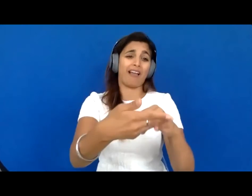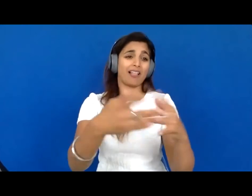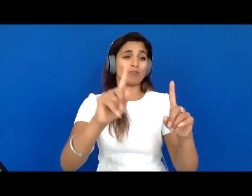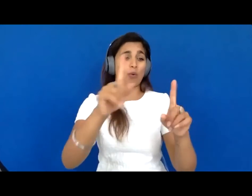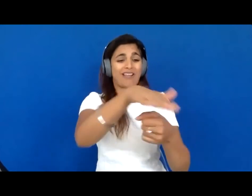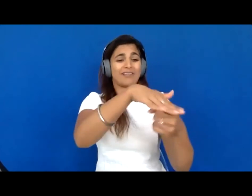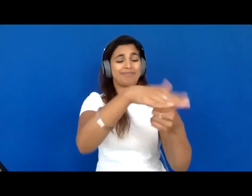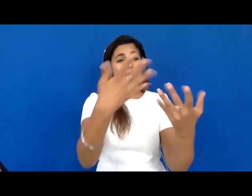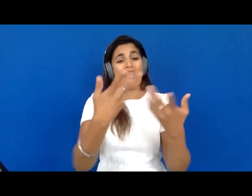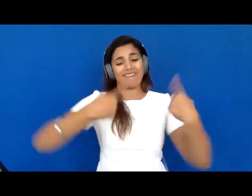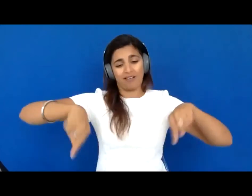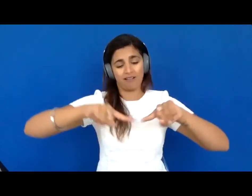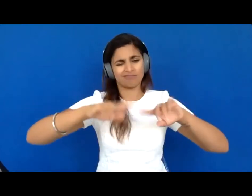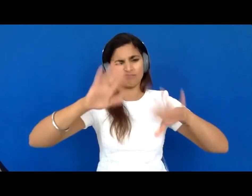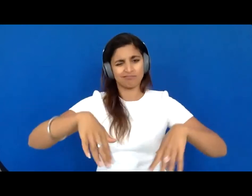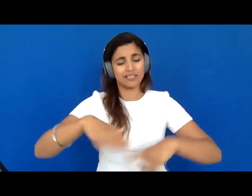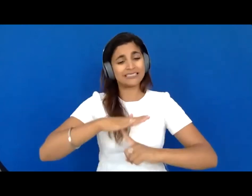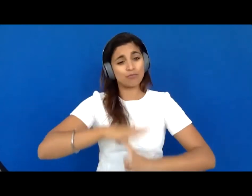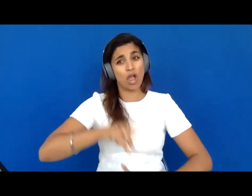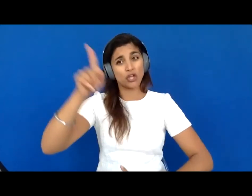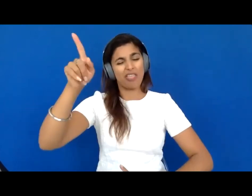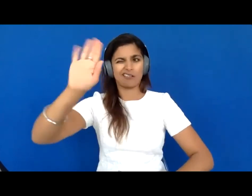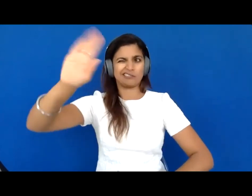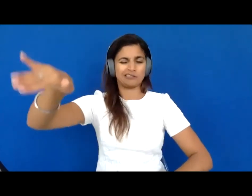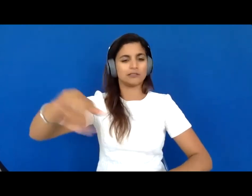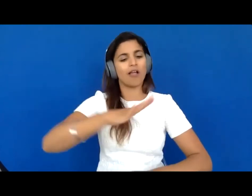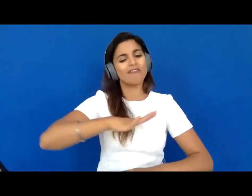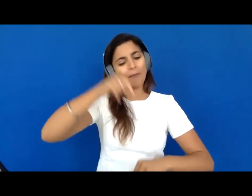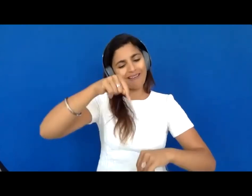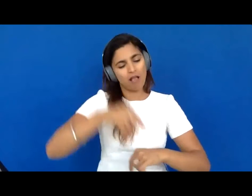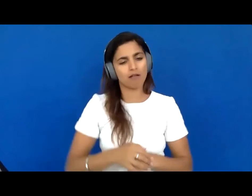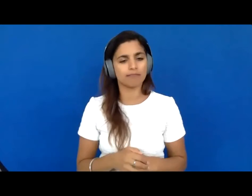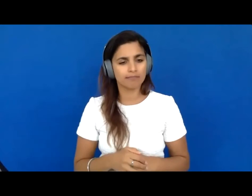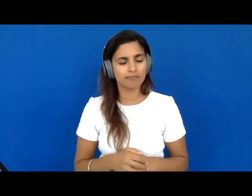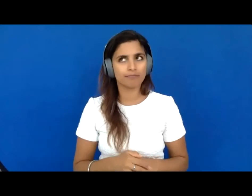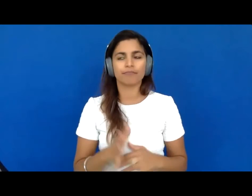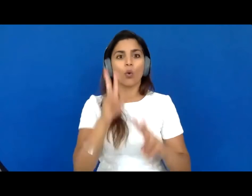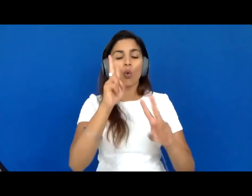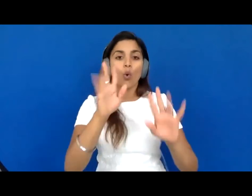there choose family here look the important thing is to make you feel